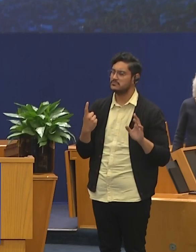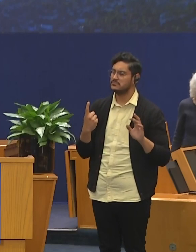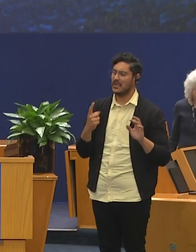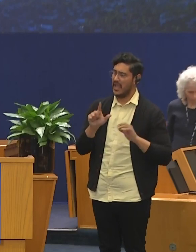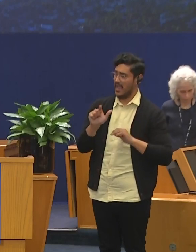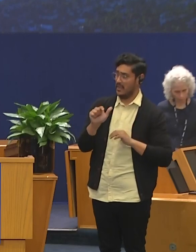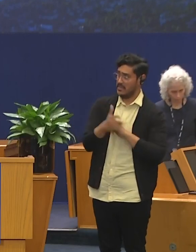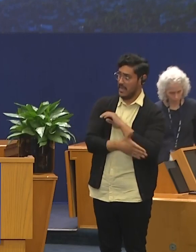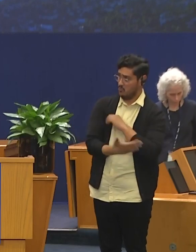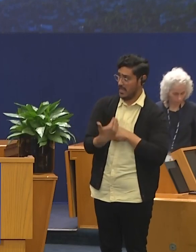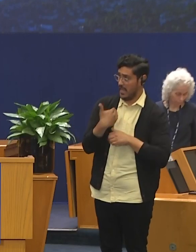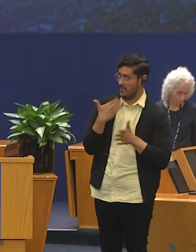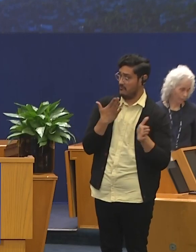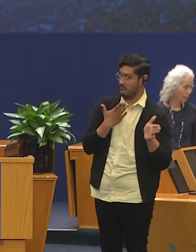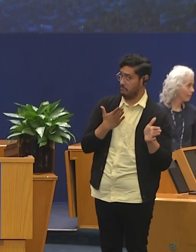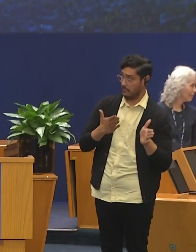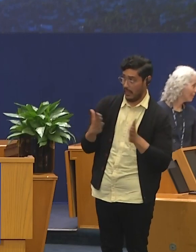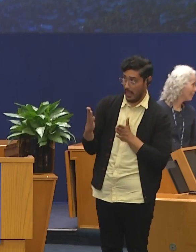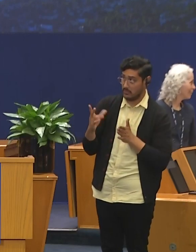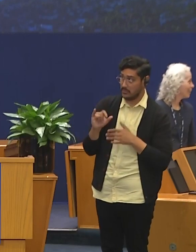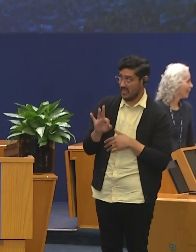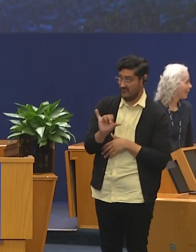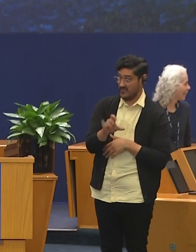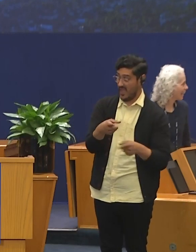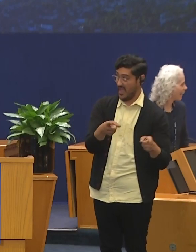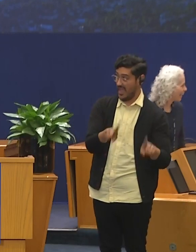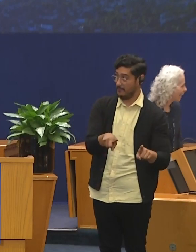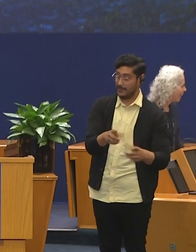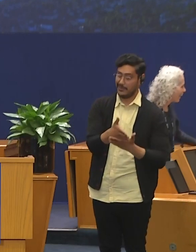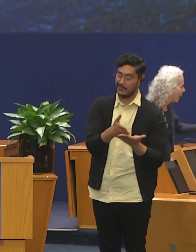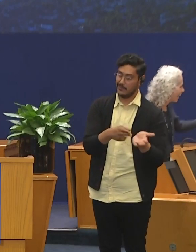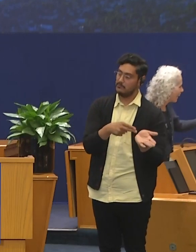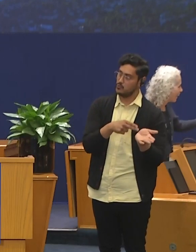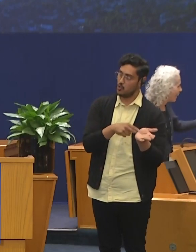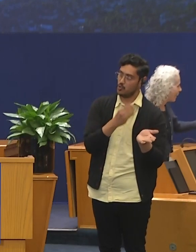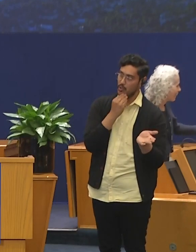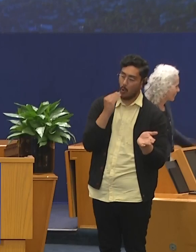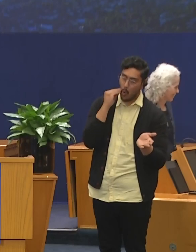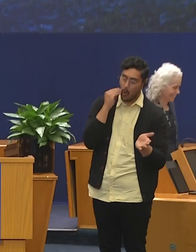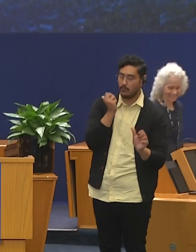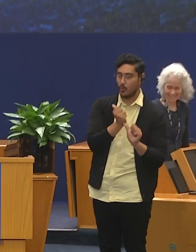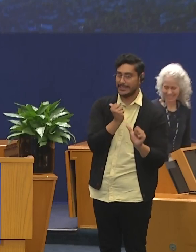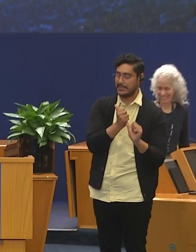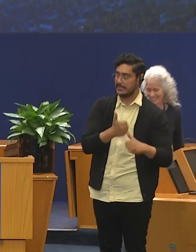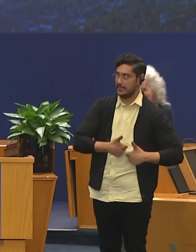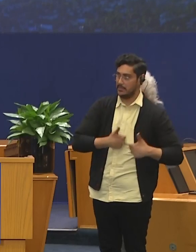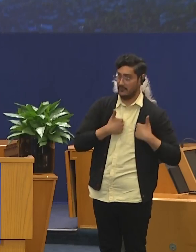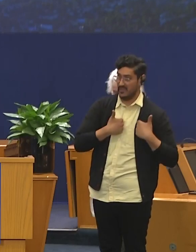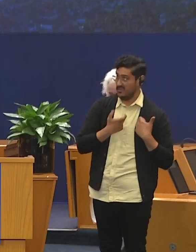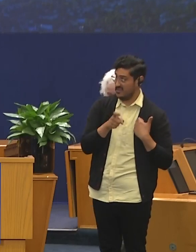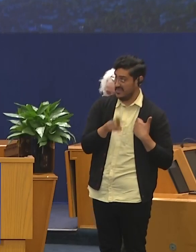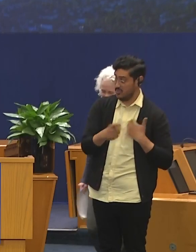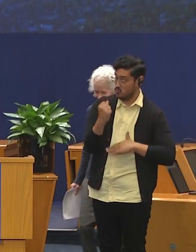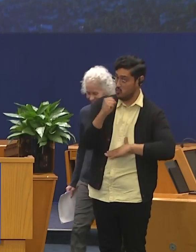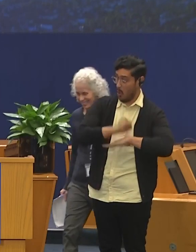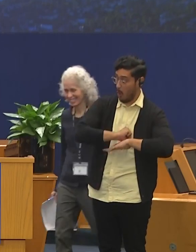CONDUCTED. WHAT PLANS DOES L.A. COUNTY HAVE FOR THAT EVENTUALITY IF NURSING